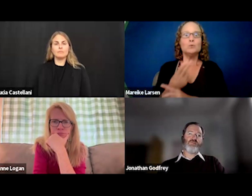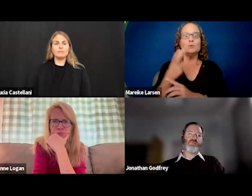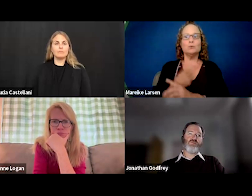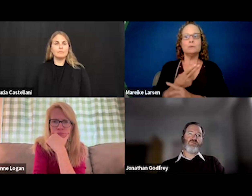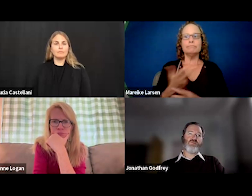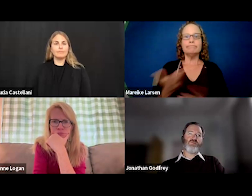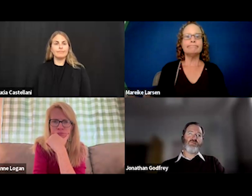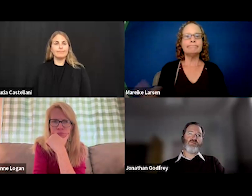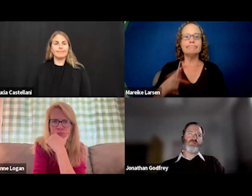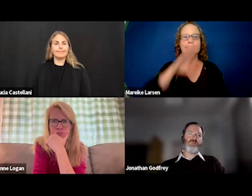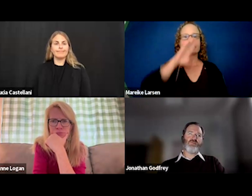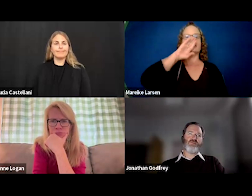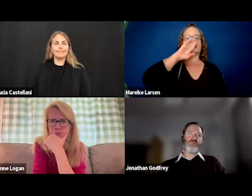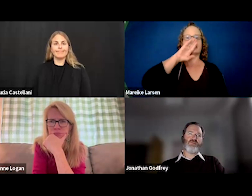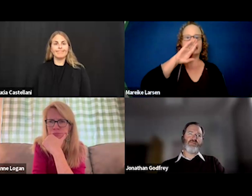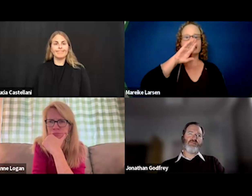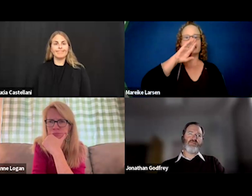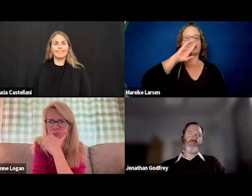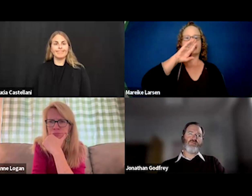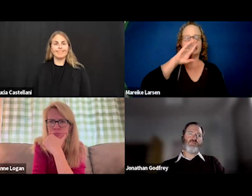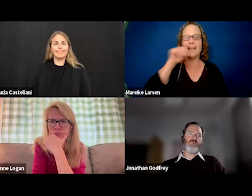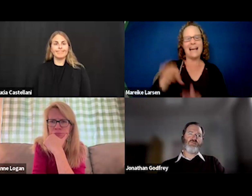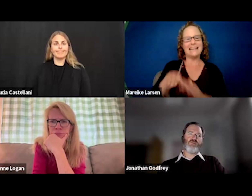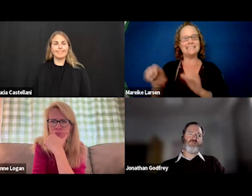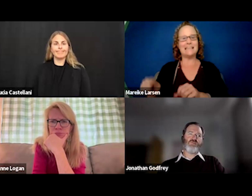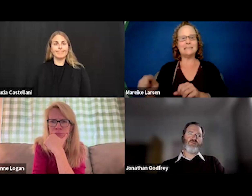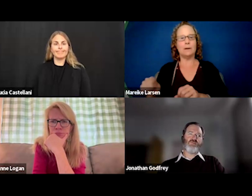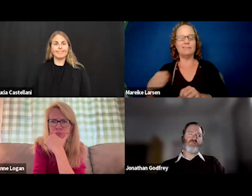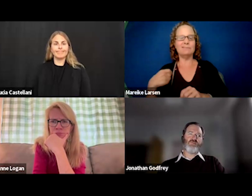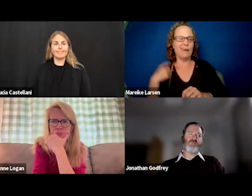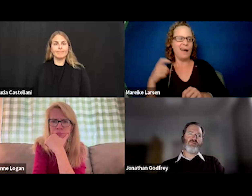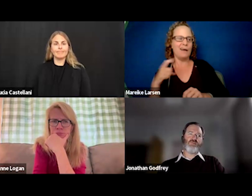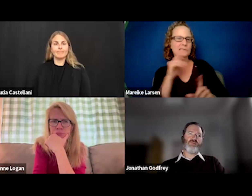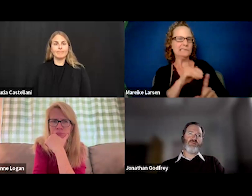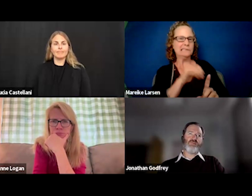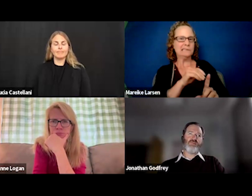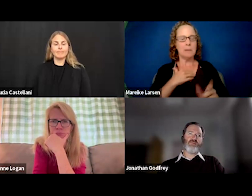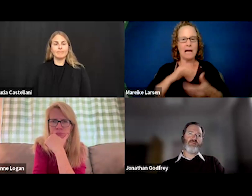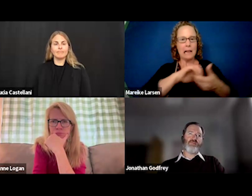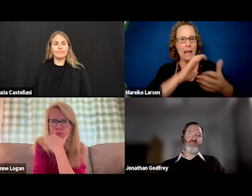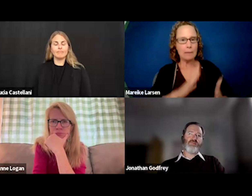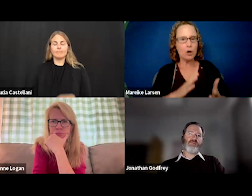So this required my collaborators and I to put in a lot of time in figuring out